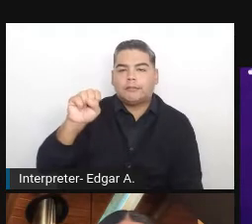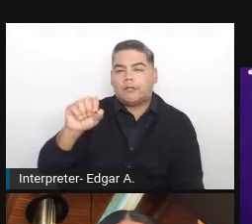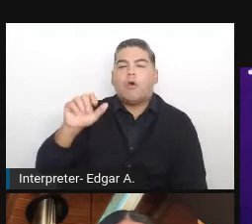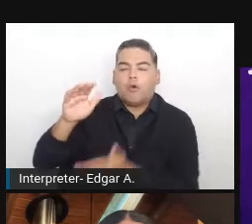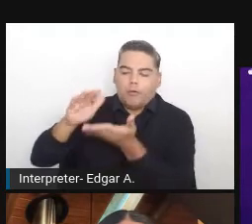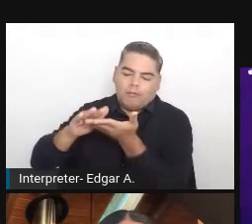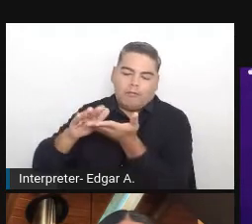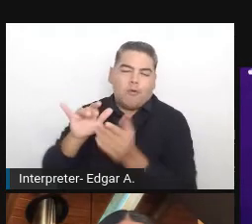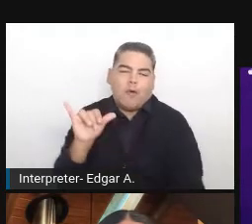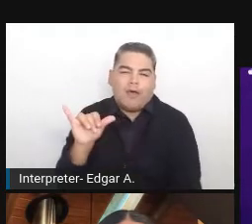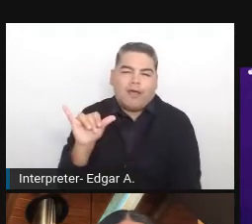Morgan?